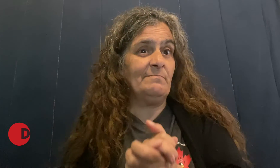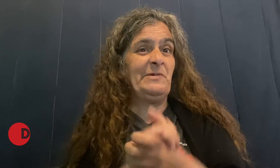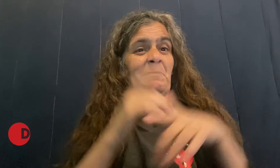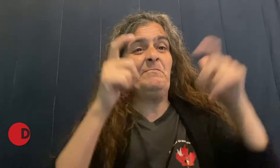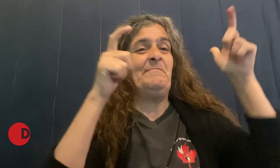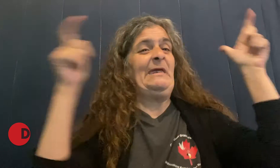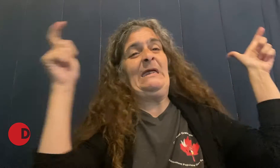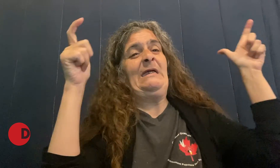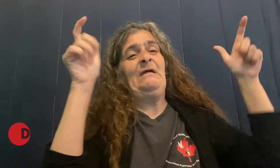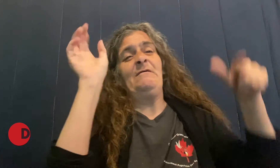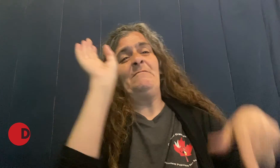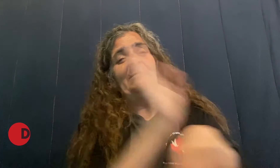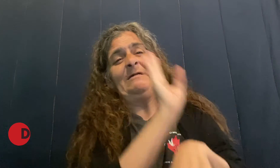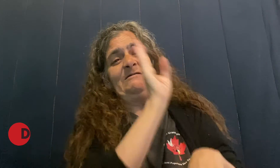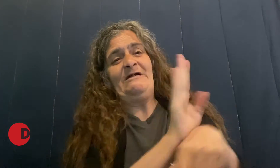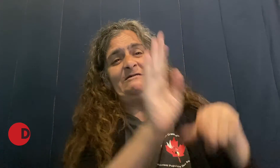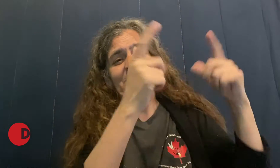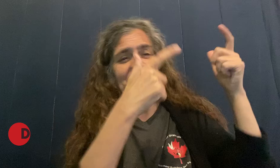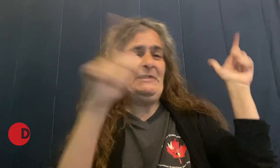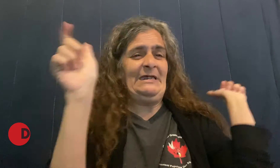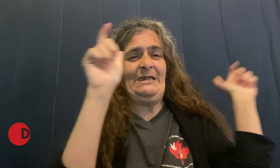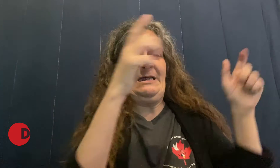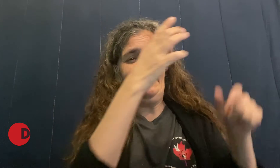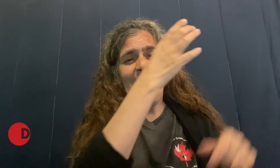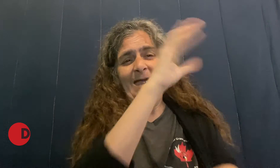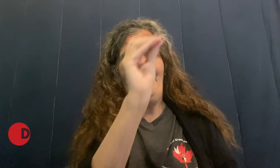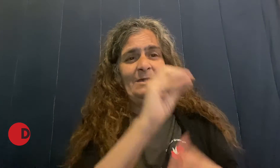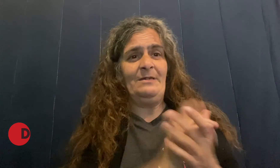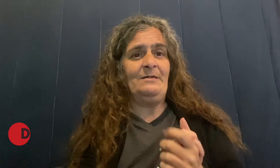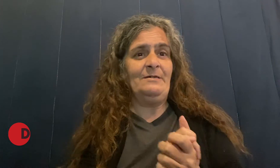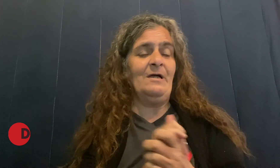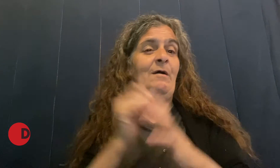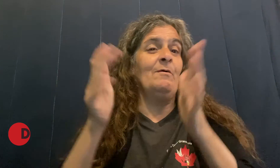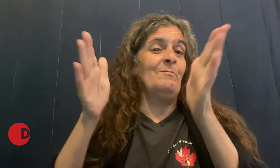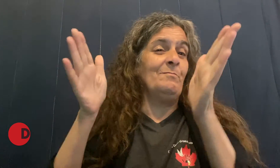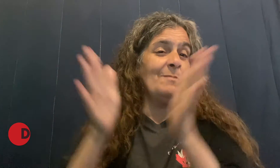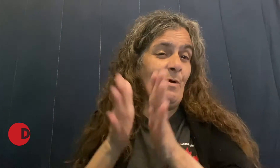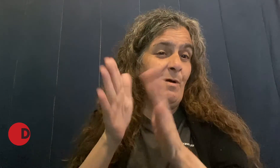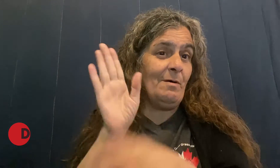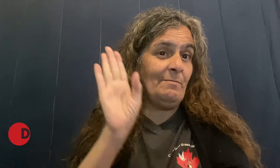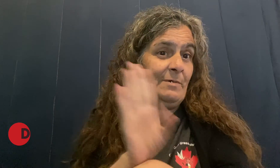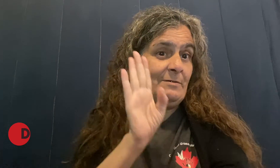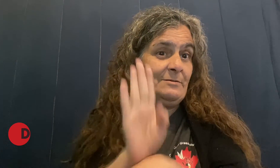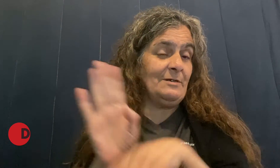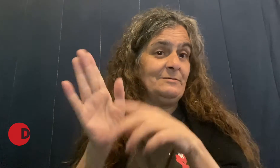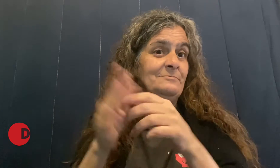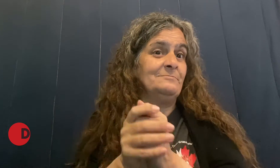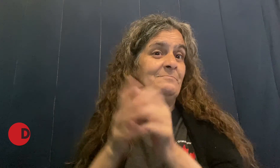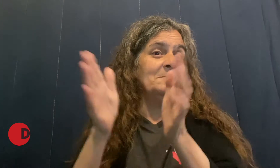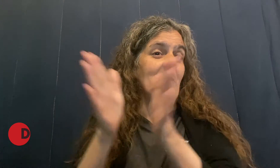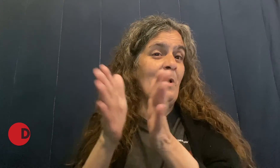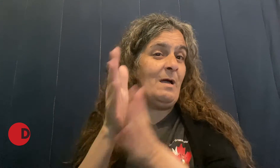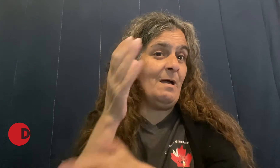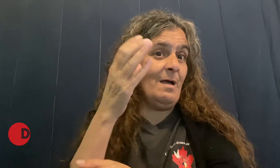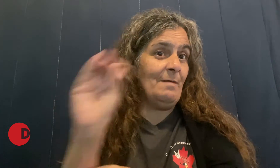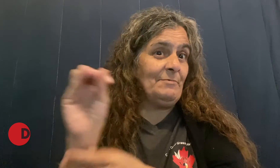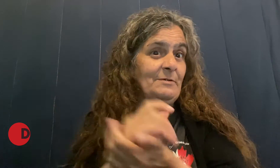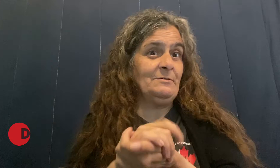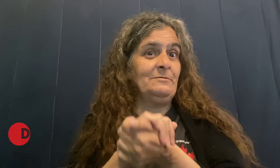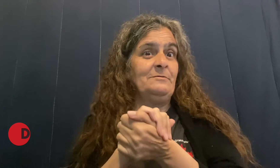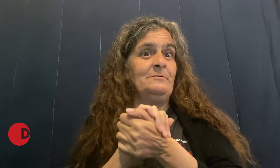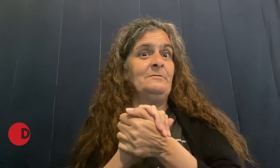big companies, small businesses, small companies.